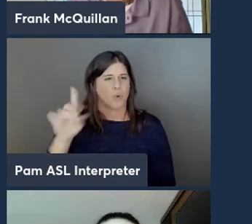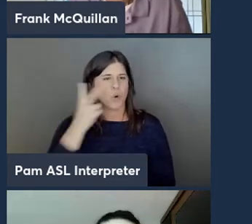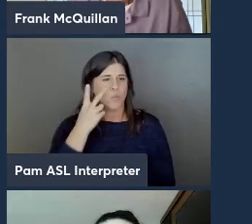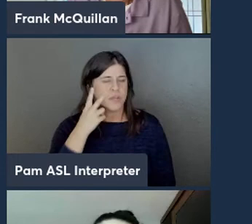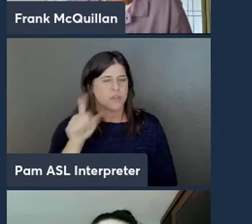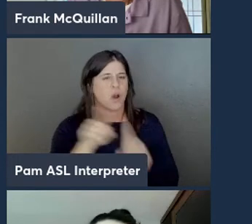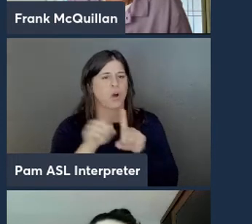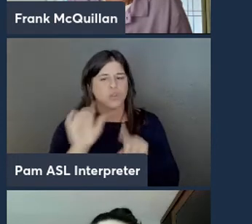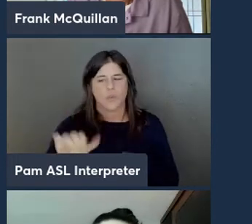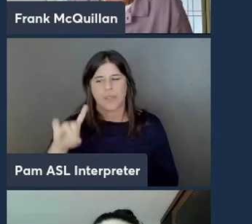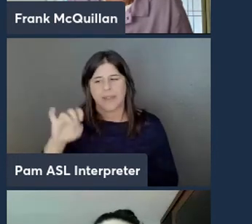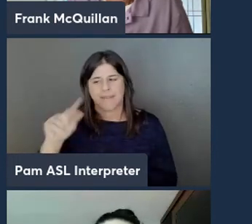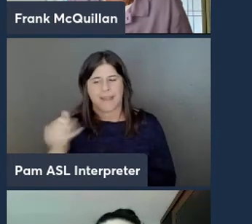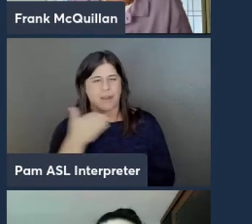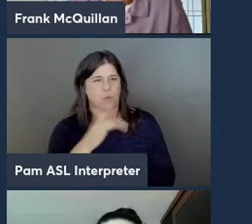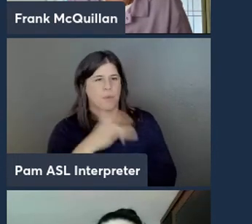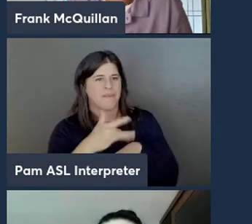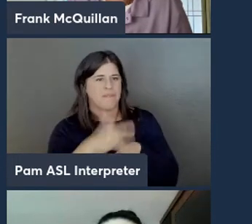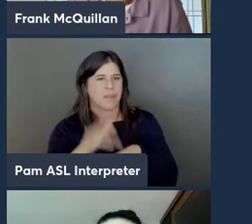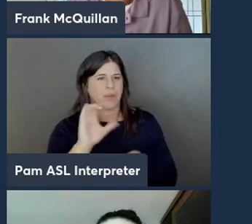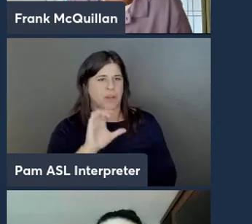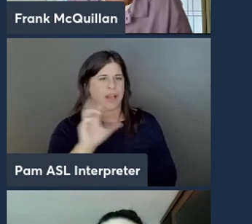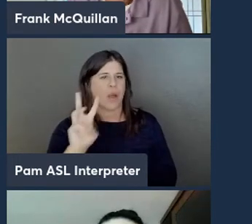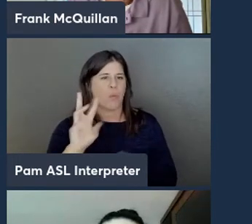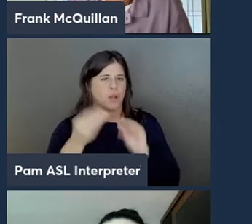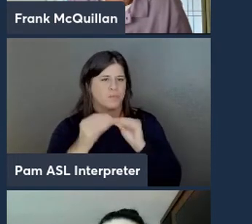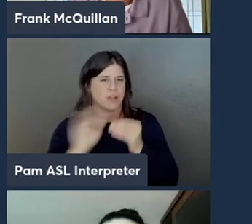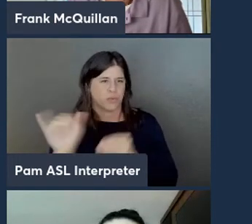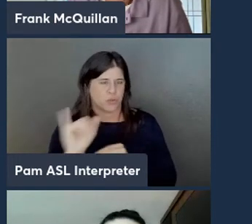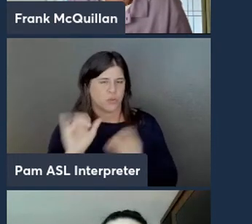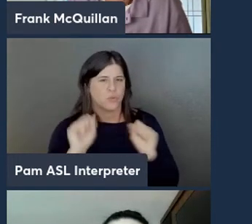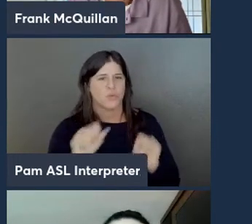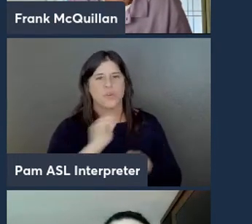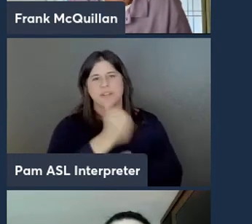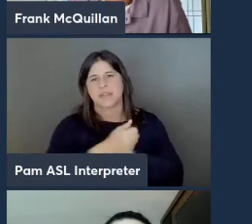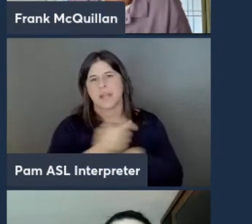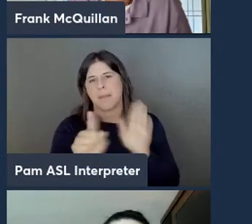is also available in CloudWatch metrics so that you can create alarms. And so here,